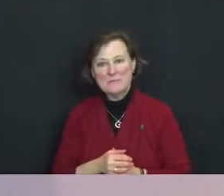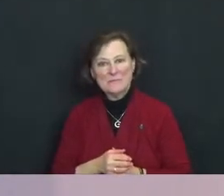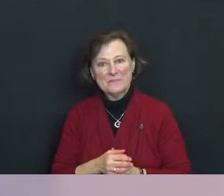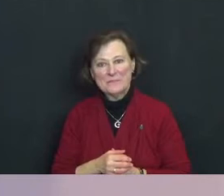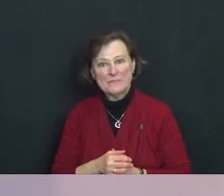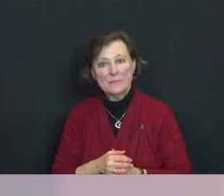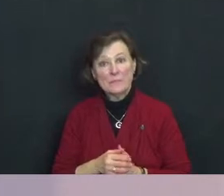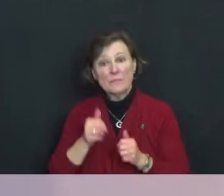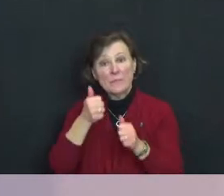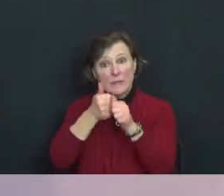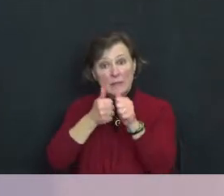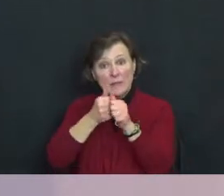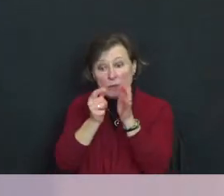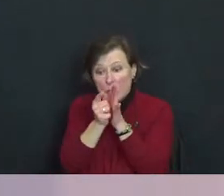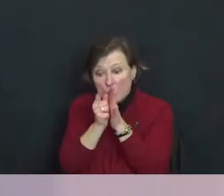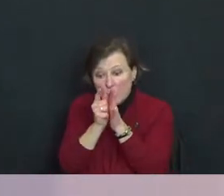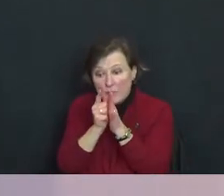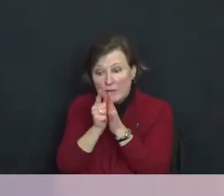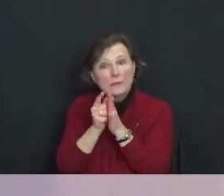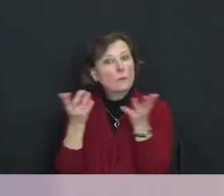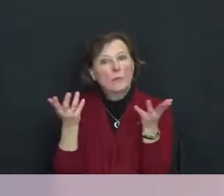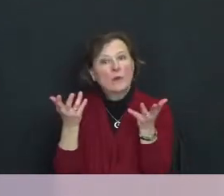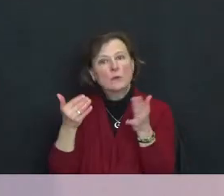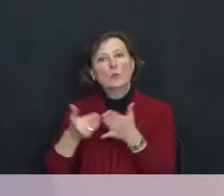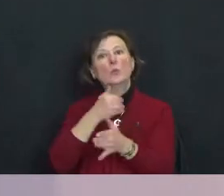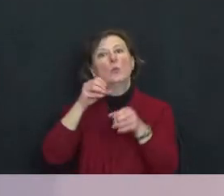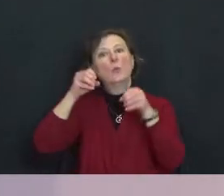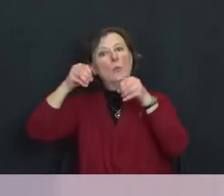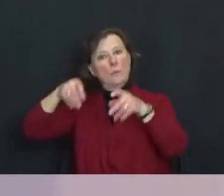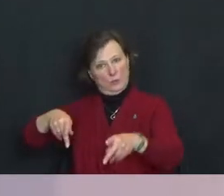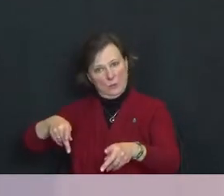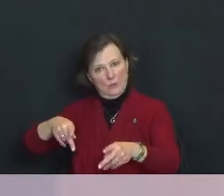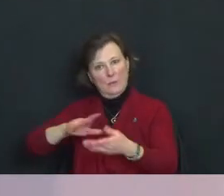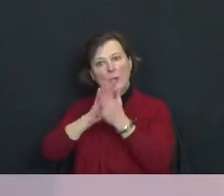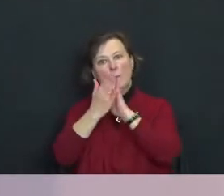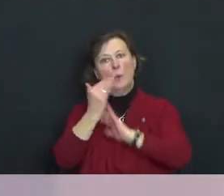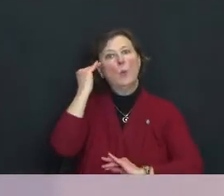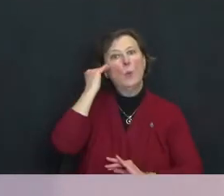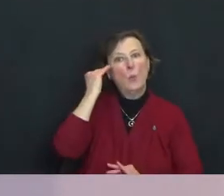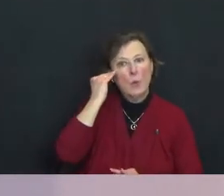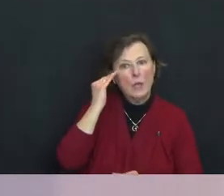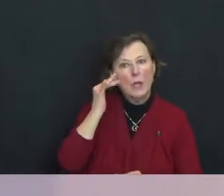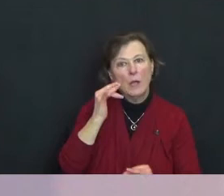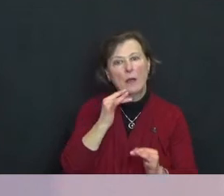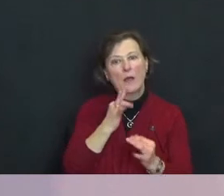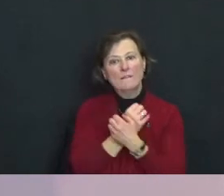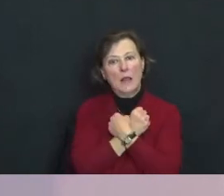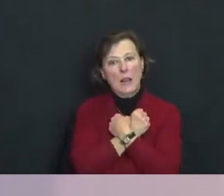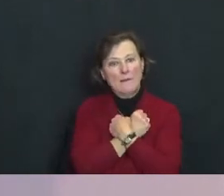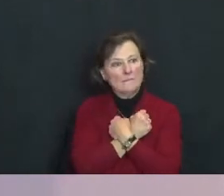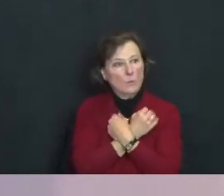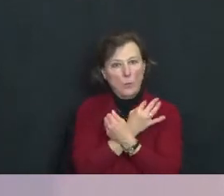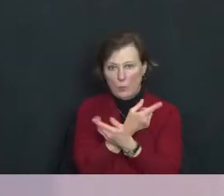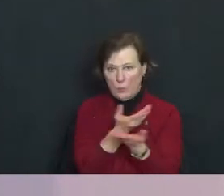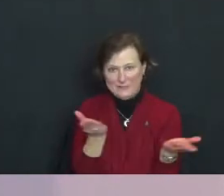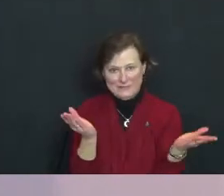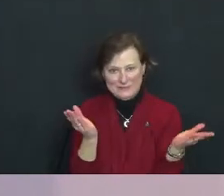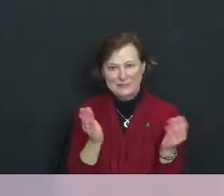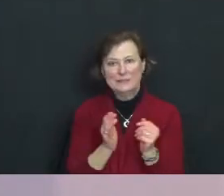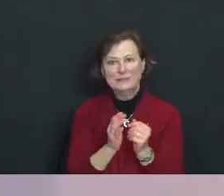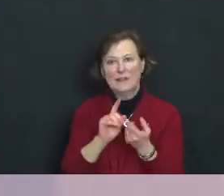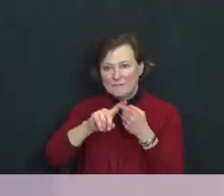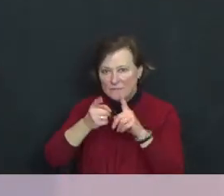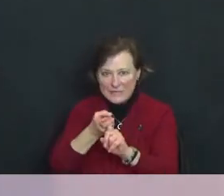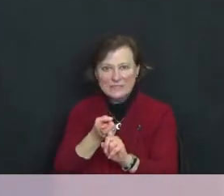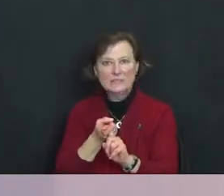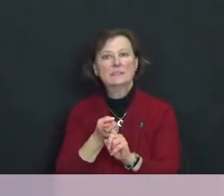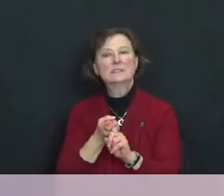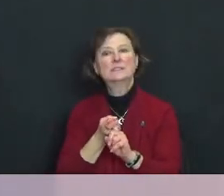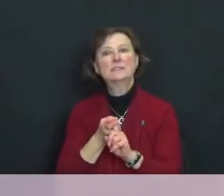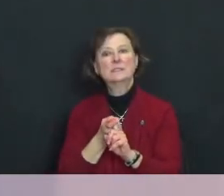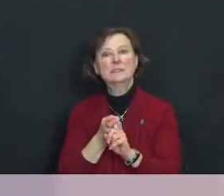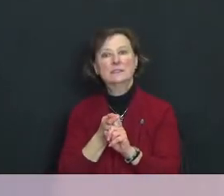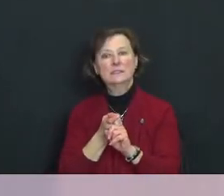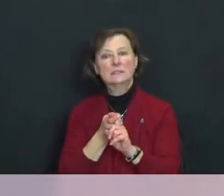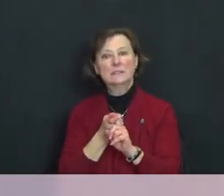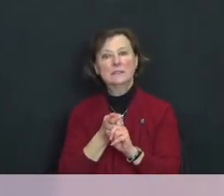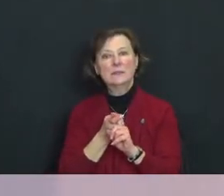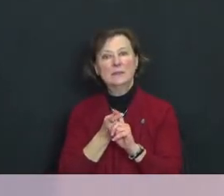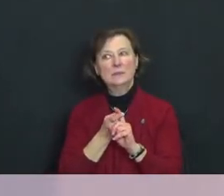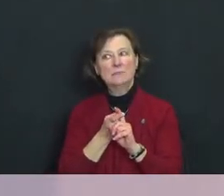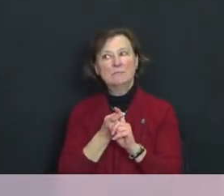Each moment is a new opportunity to be aware of the loved ones, the friends, the companions